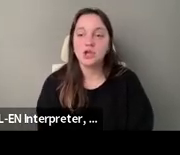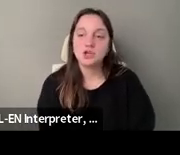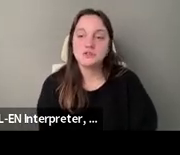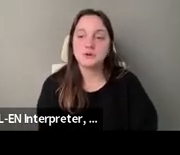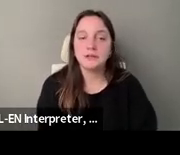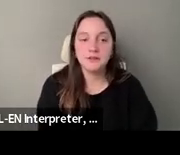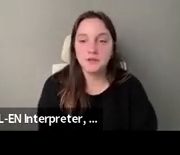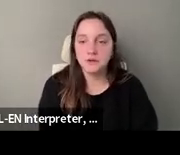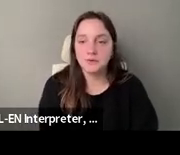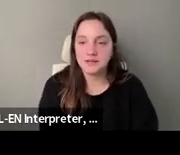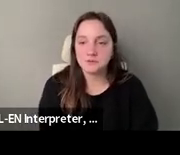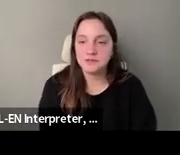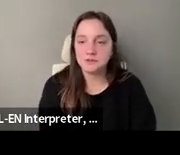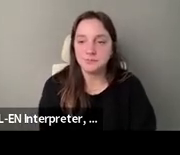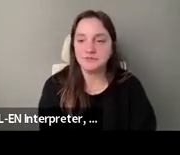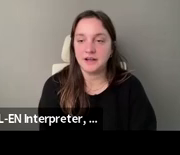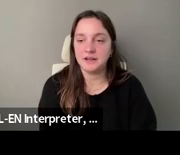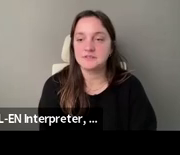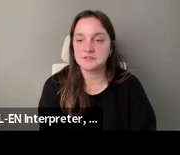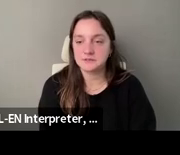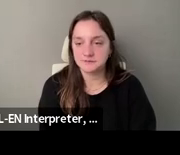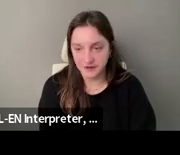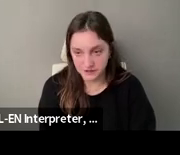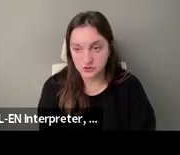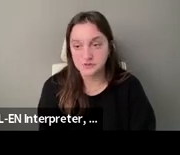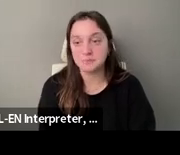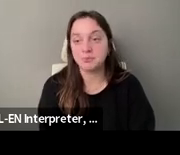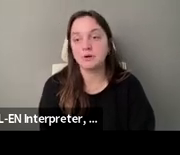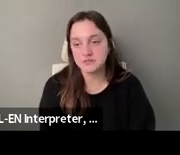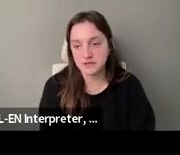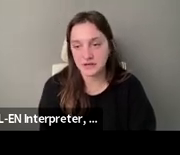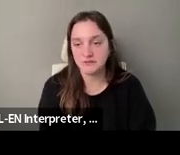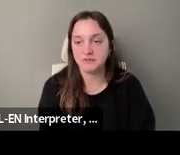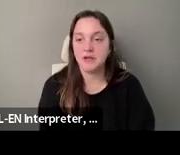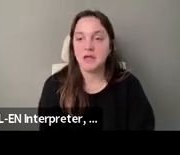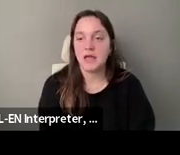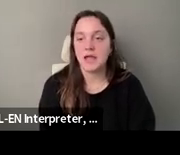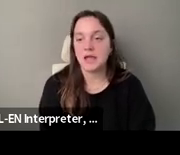So here in the U.S., we do provide financial support if a